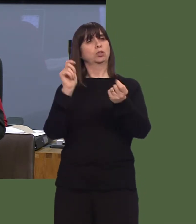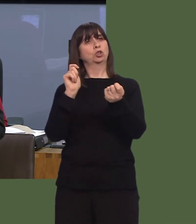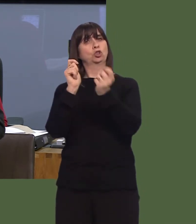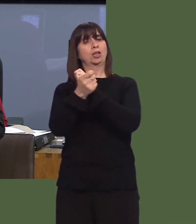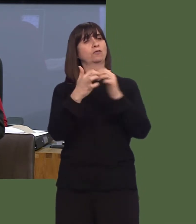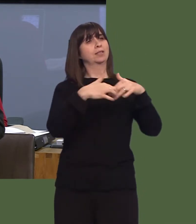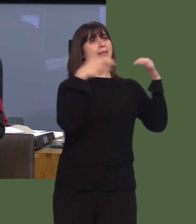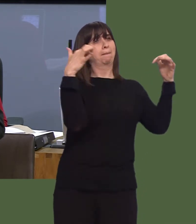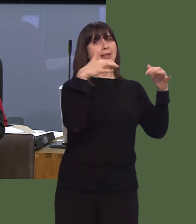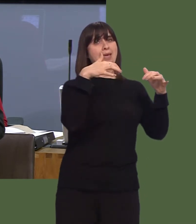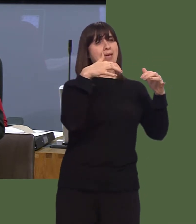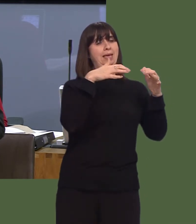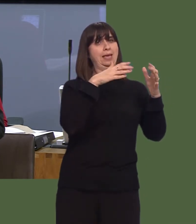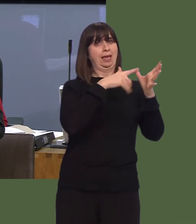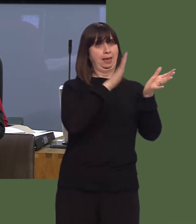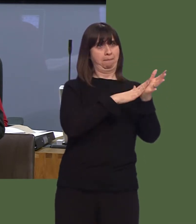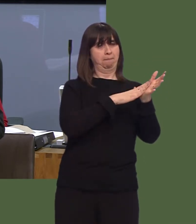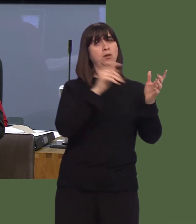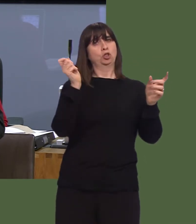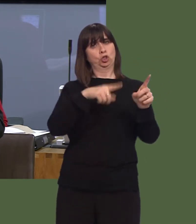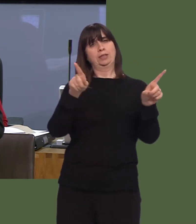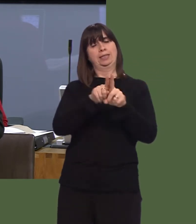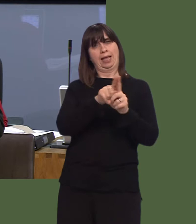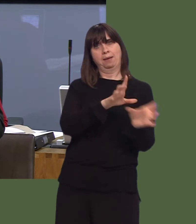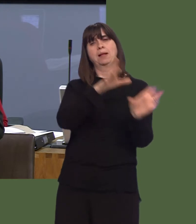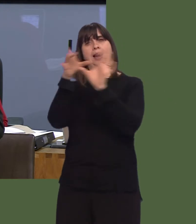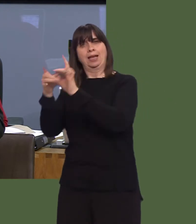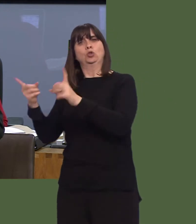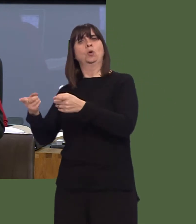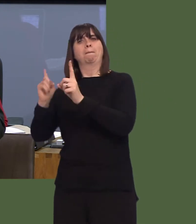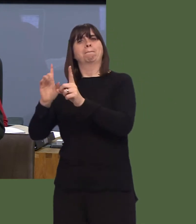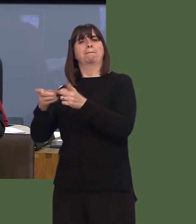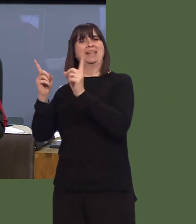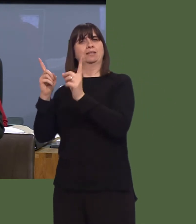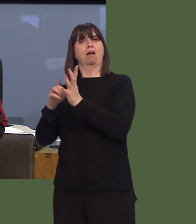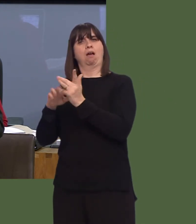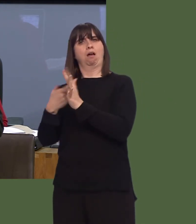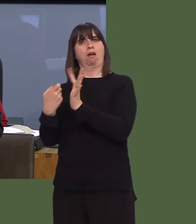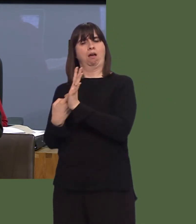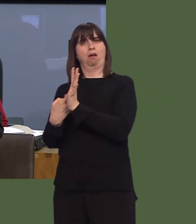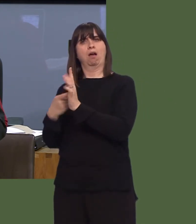should also apply to the Government and the Ministerial Code, and this will be considered